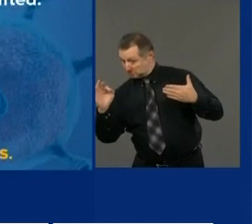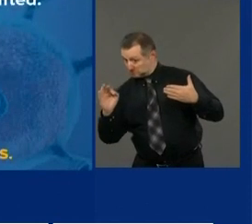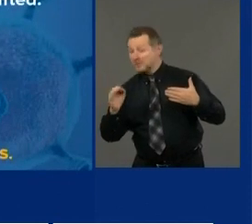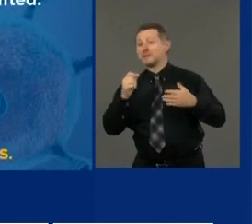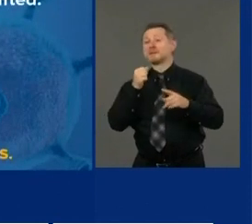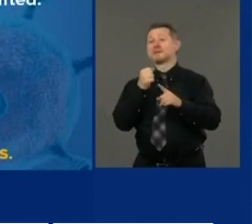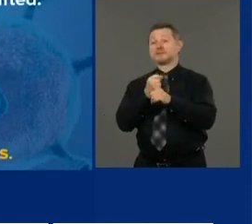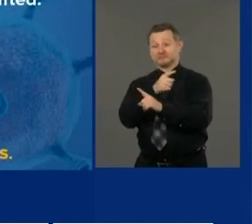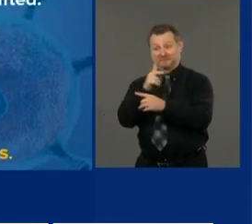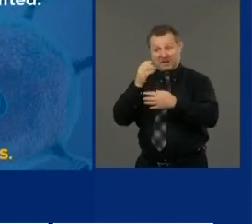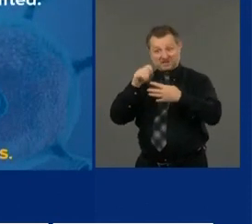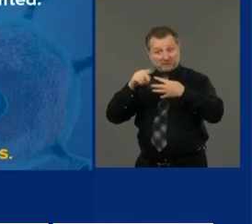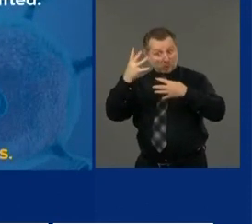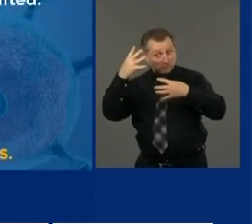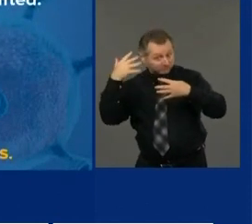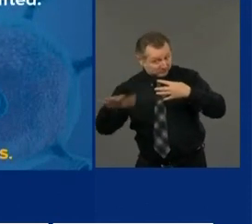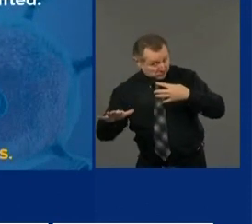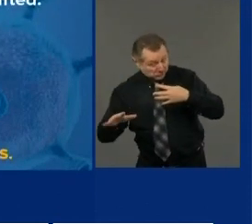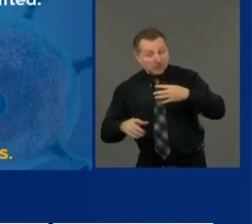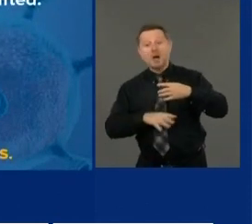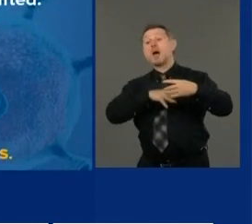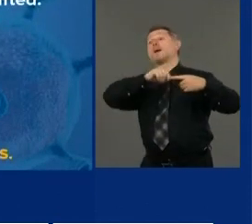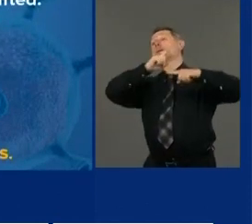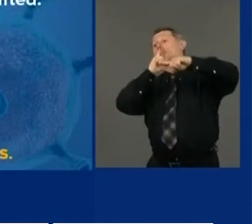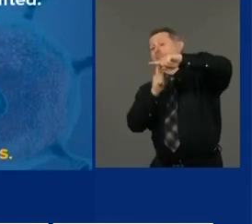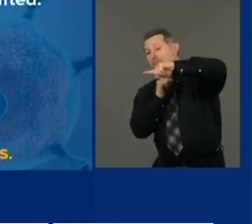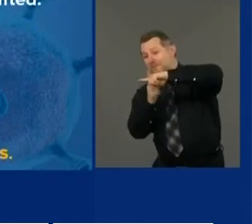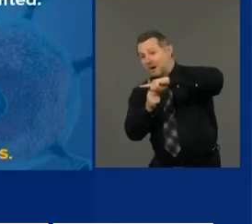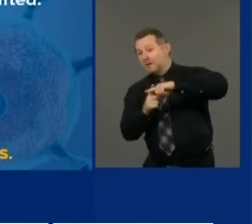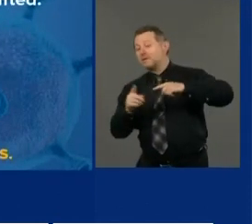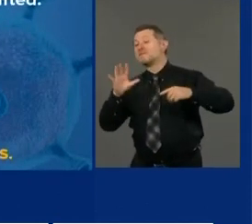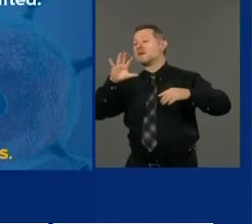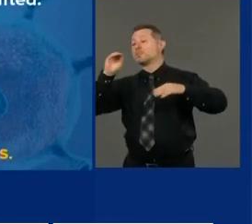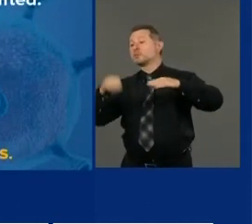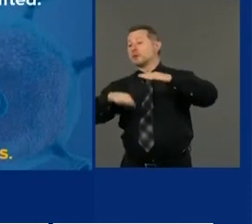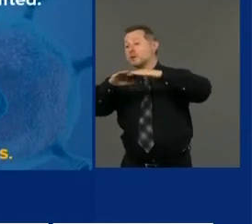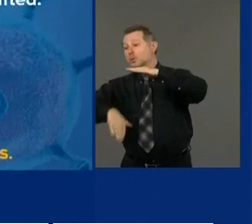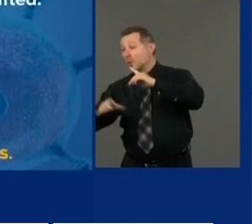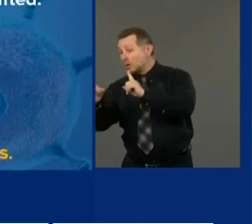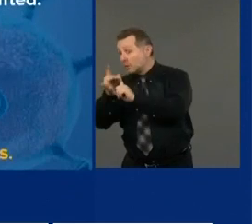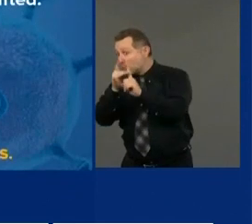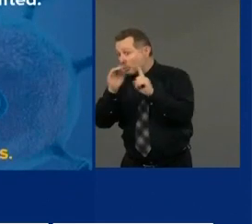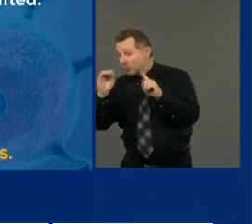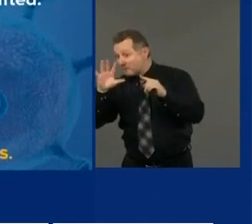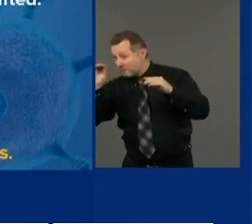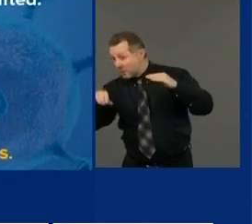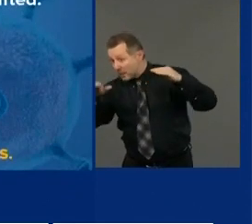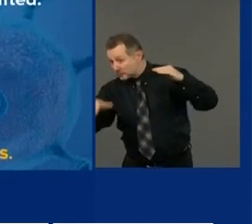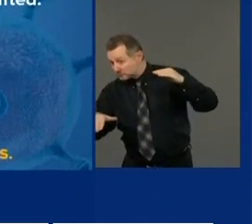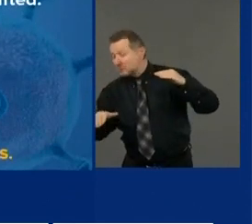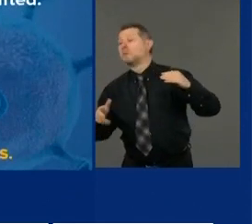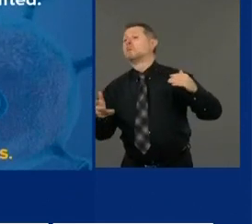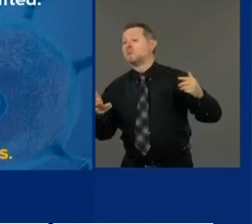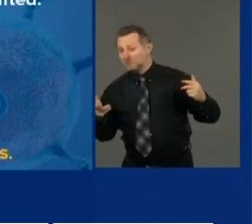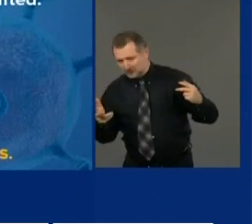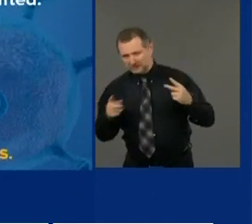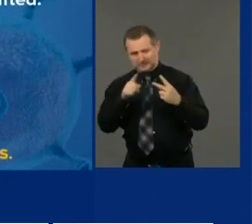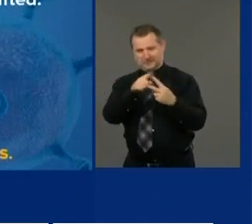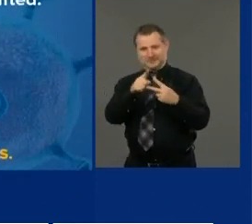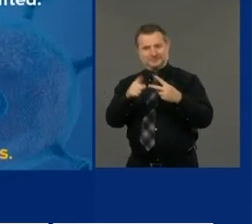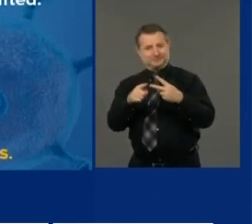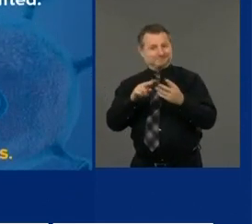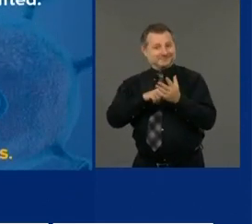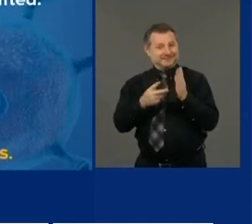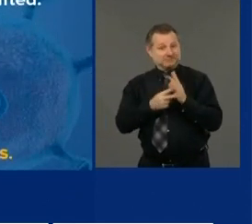OKAY.